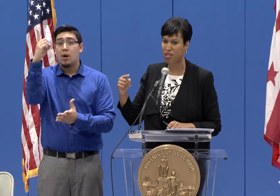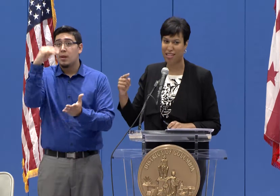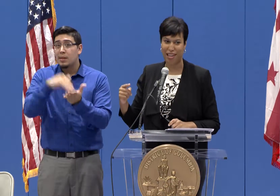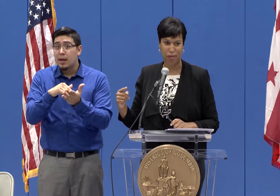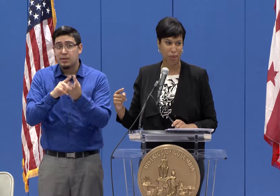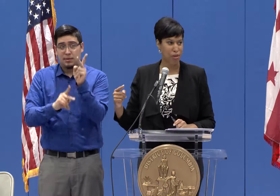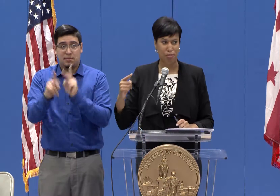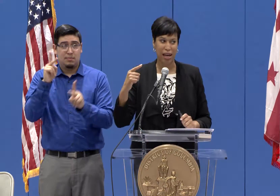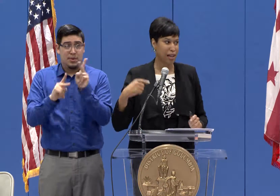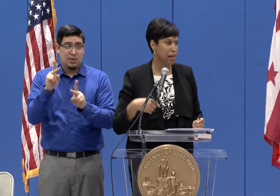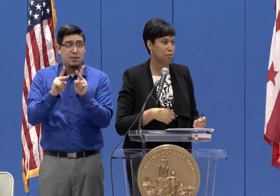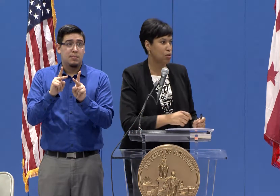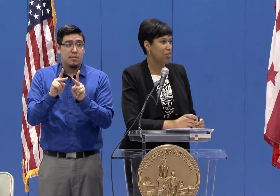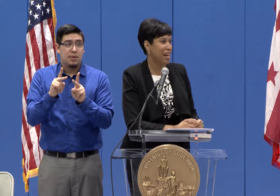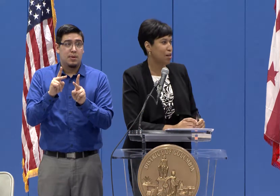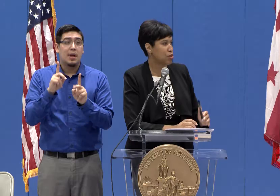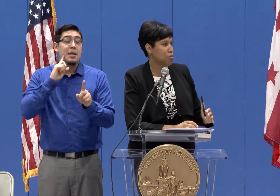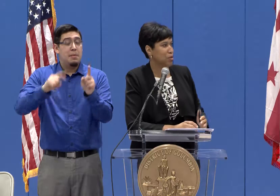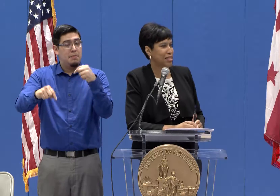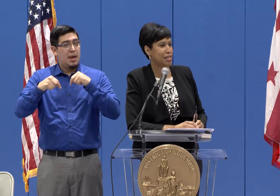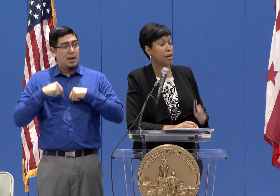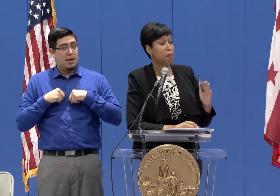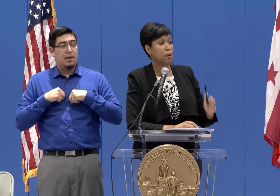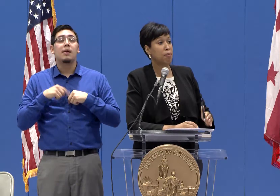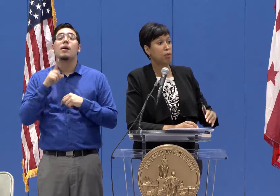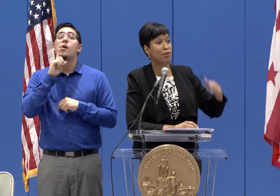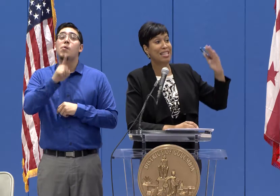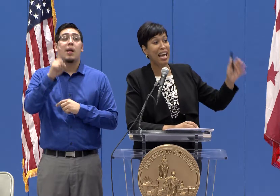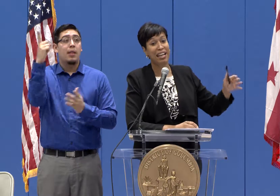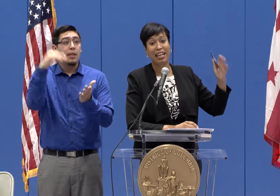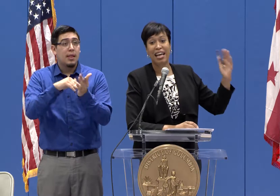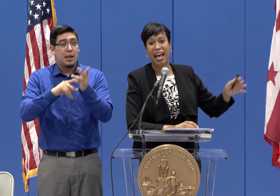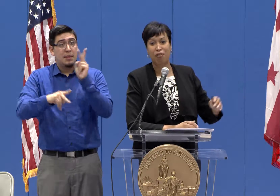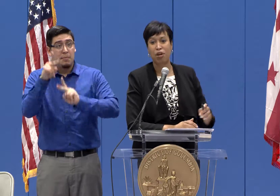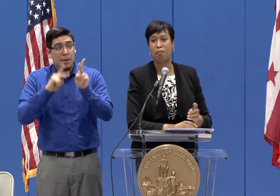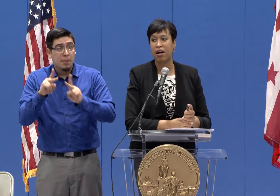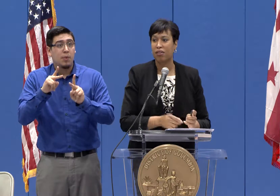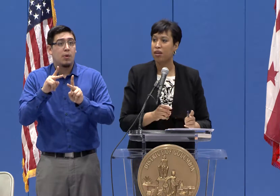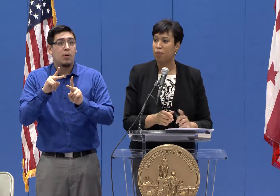A SECOND BUT IT IS BACK UP TO A THOUSAND PEOPLE NET EVERY MONTH